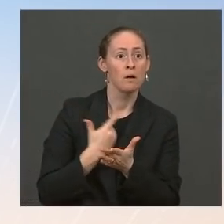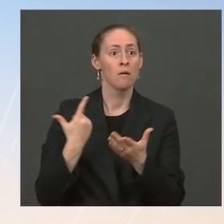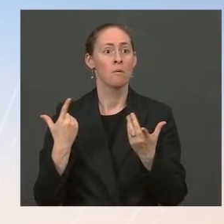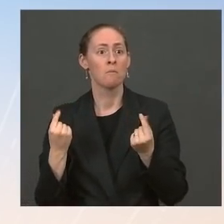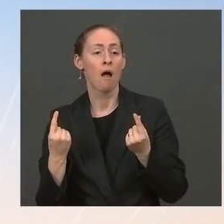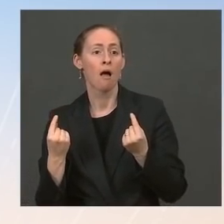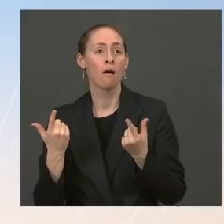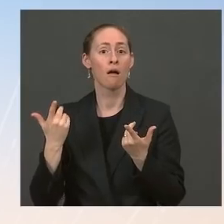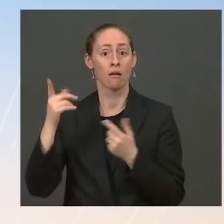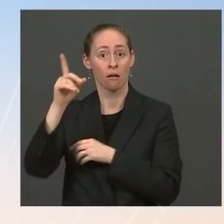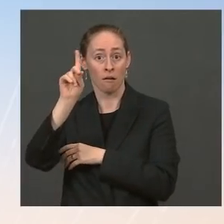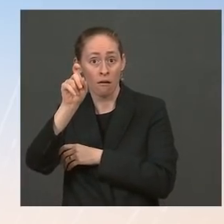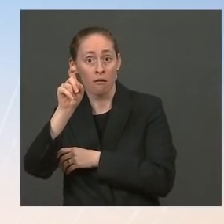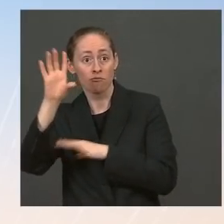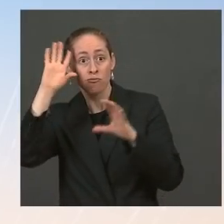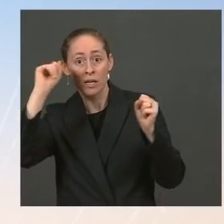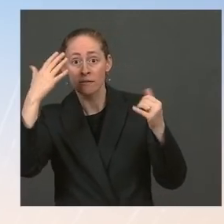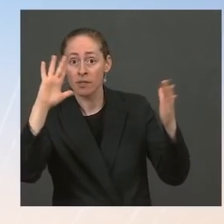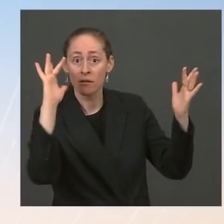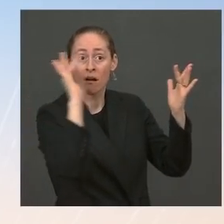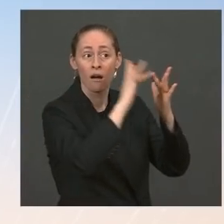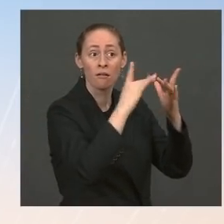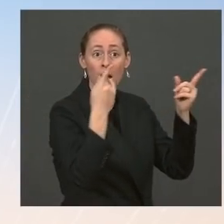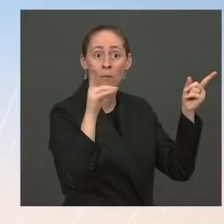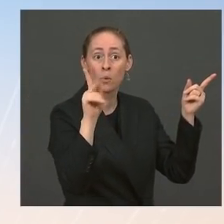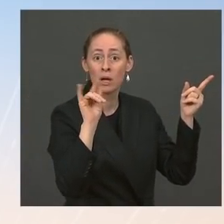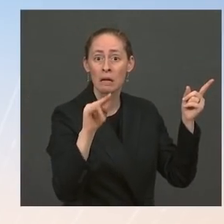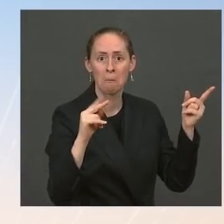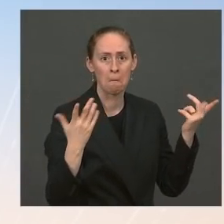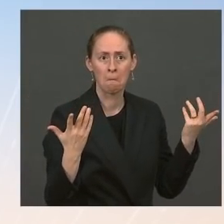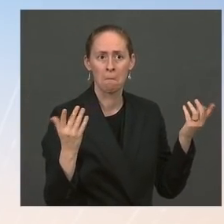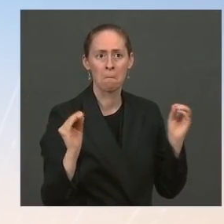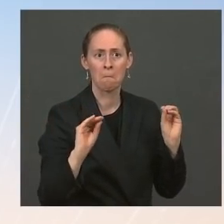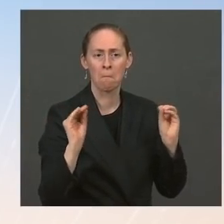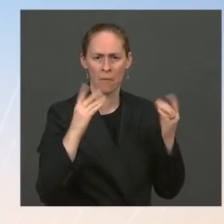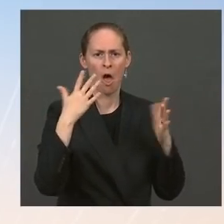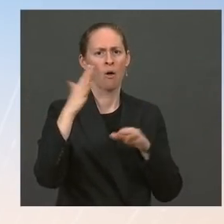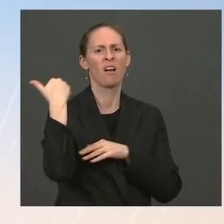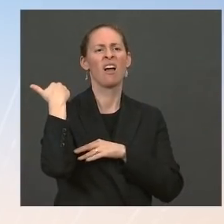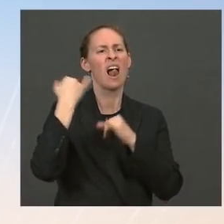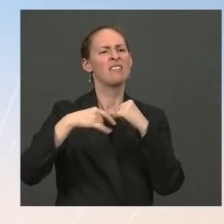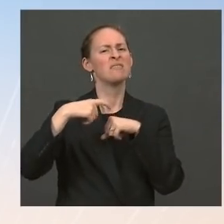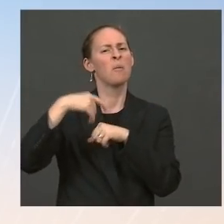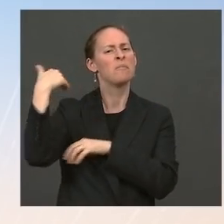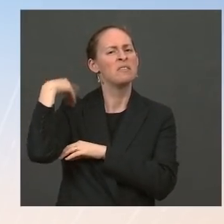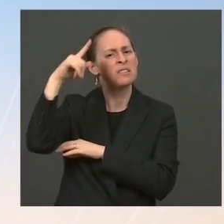But, certainly, after their summit earlier this summer, we agreed there would be continued levels